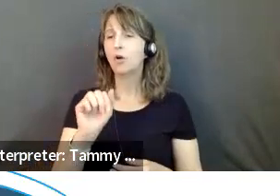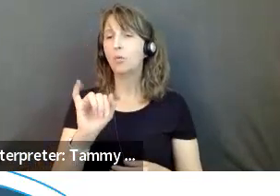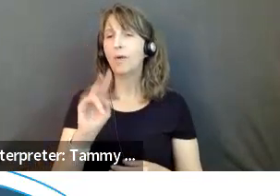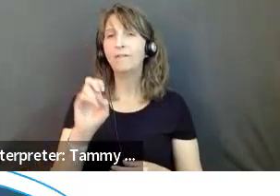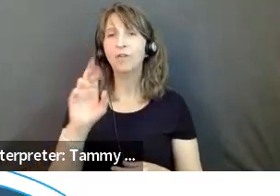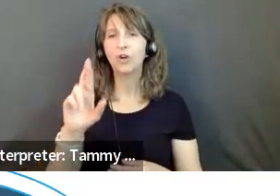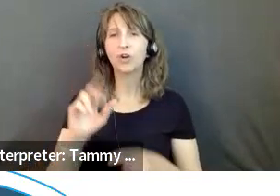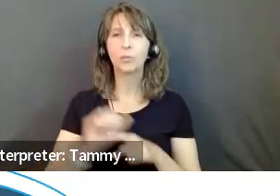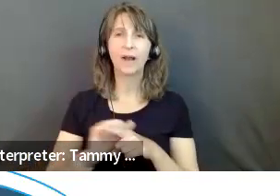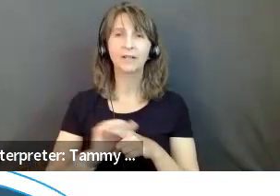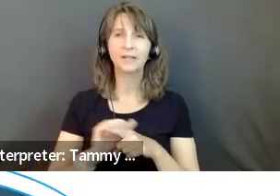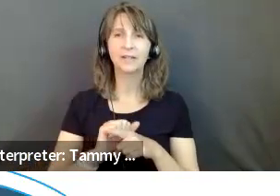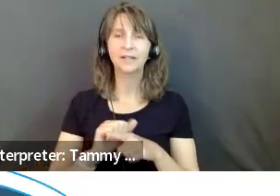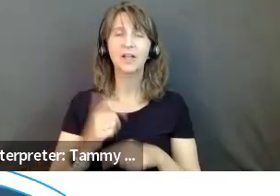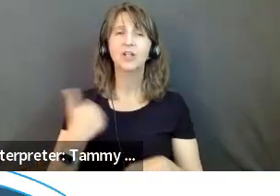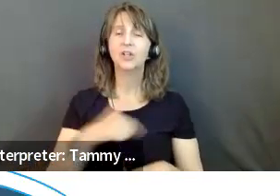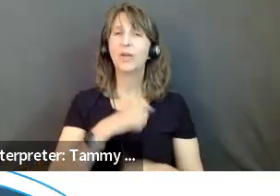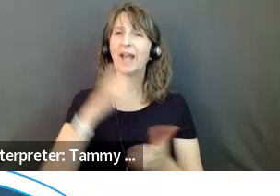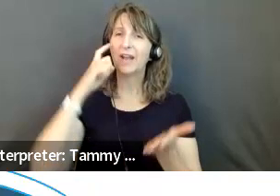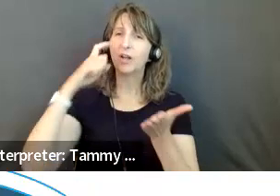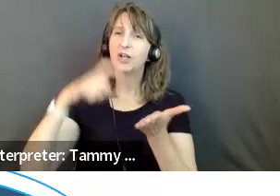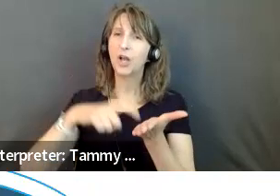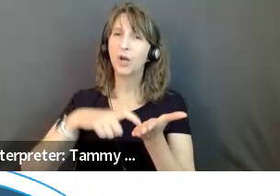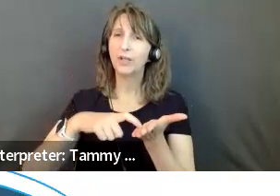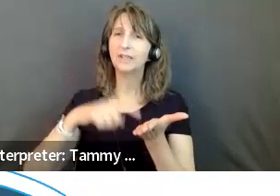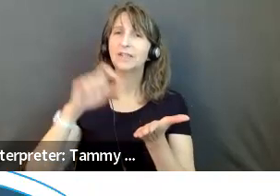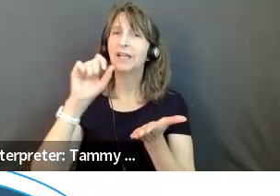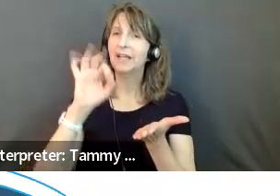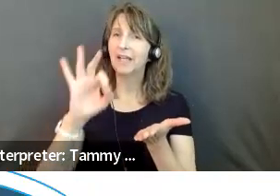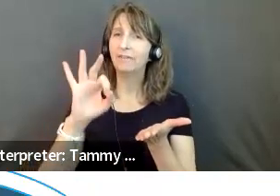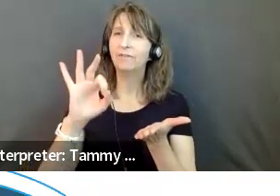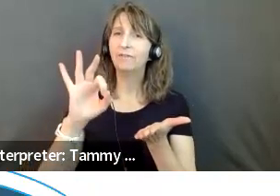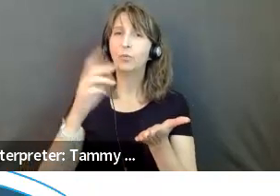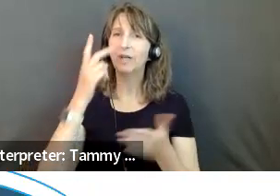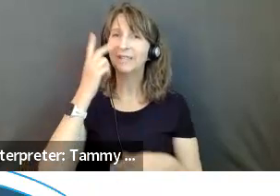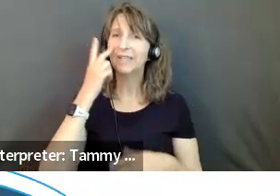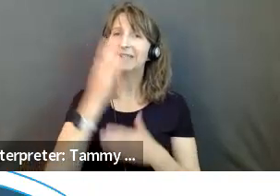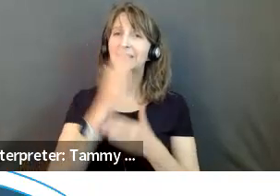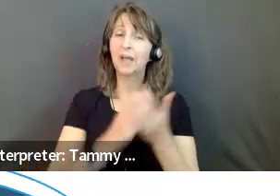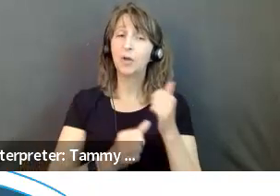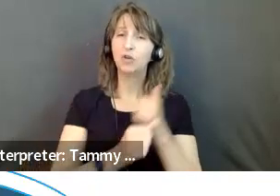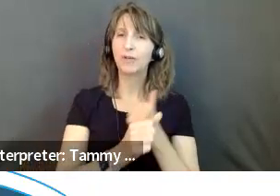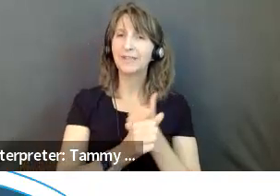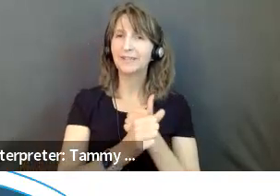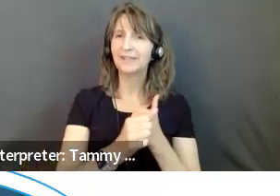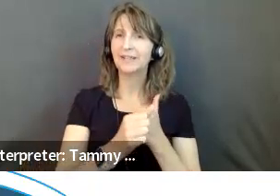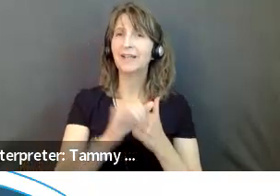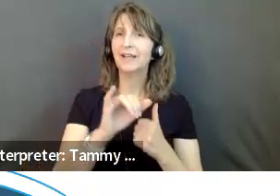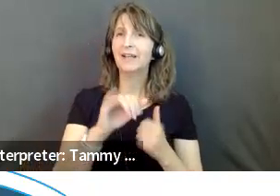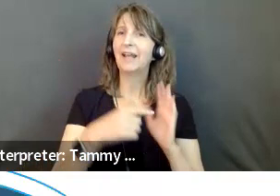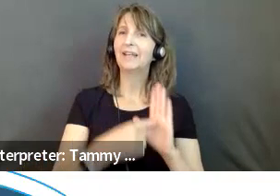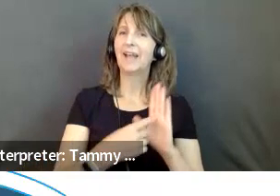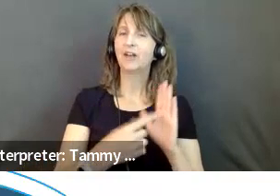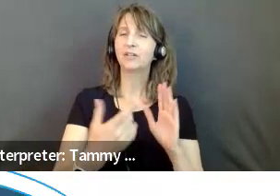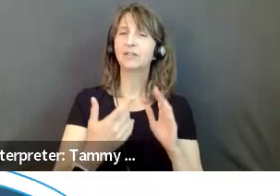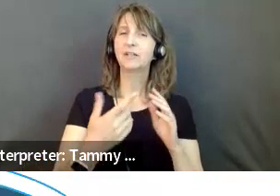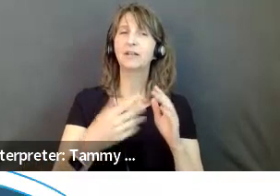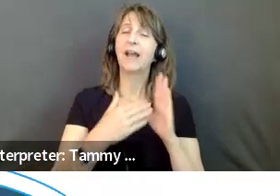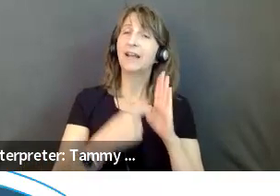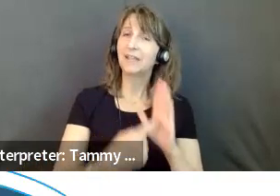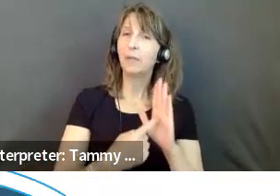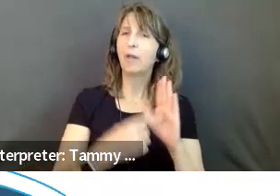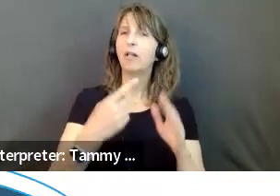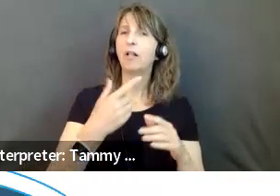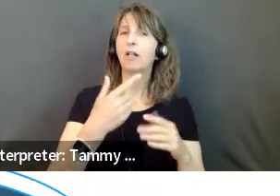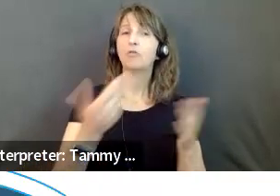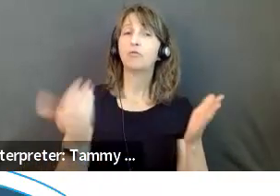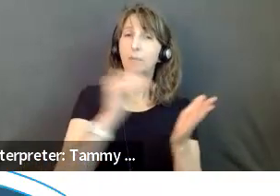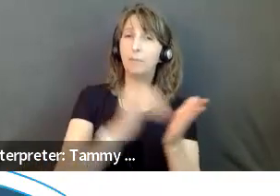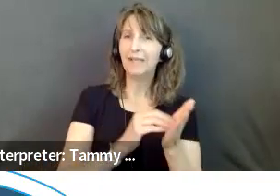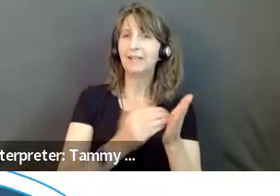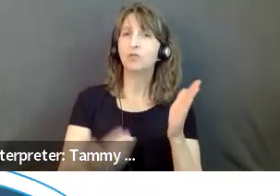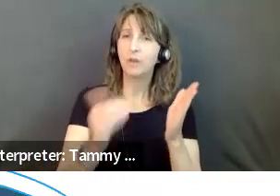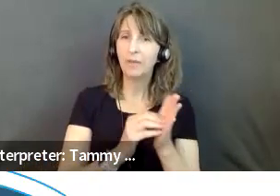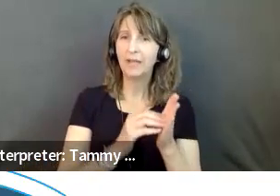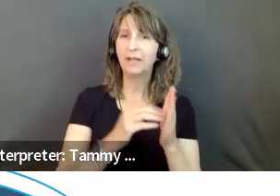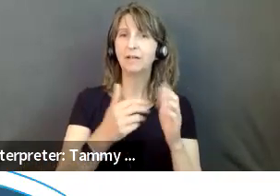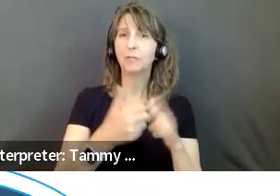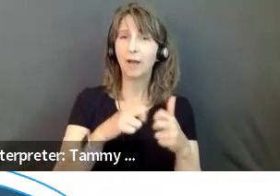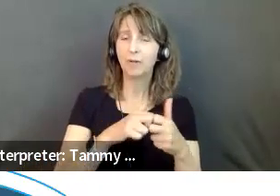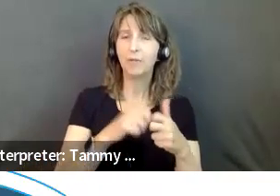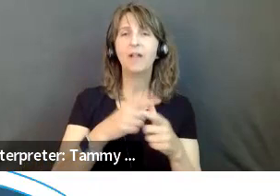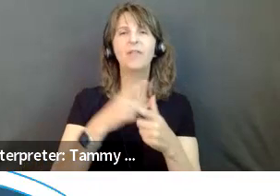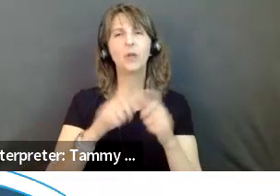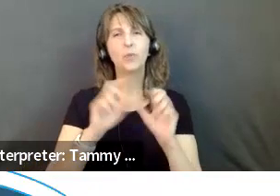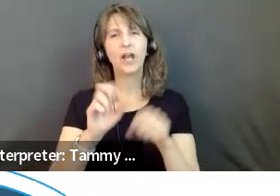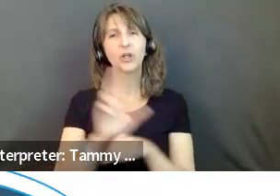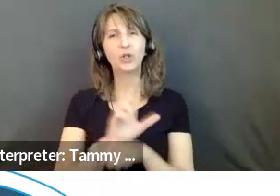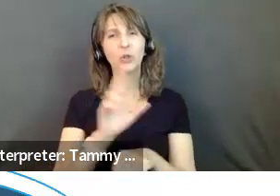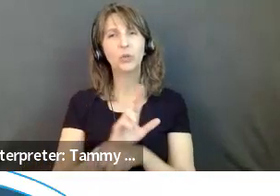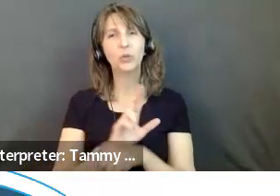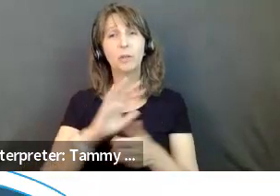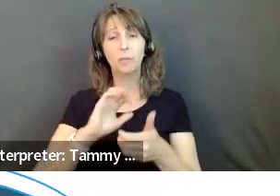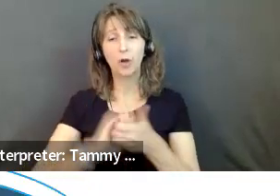Repeat incidents of certain types where we are then, utilizing the partnership between our resource center and the local staff.